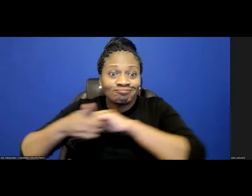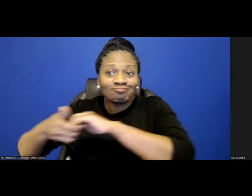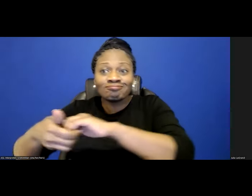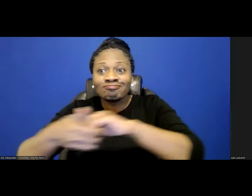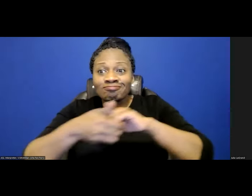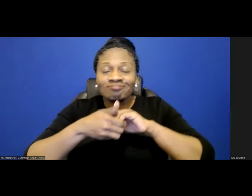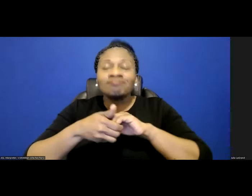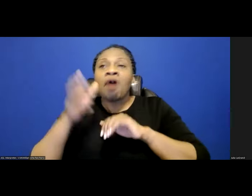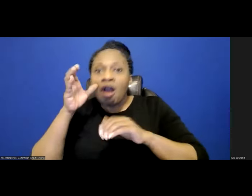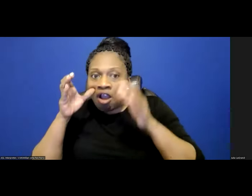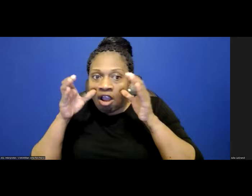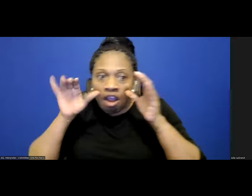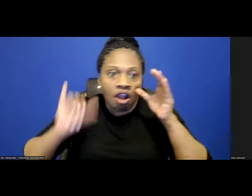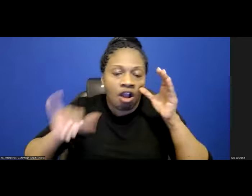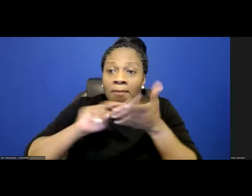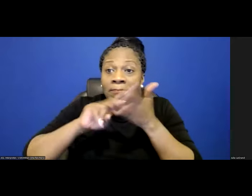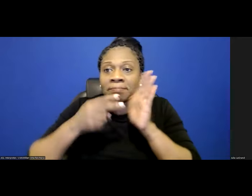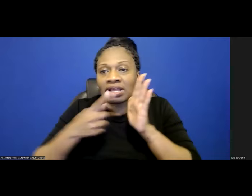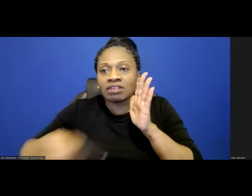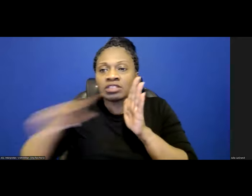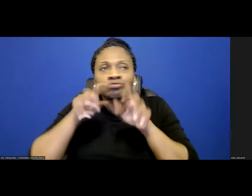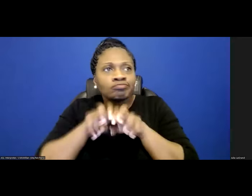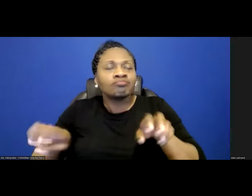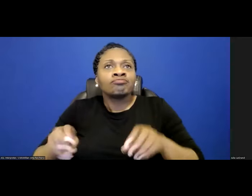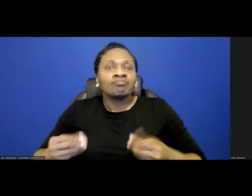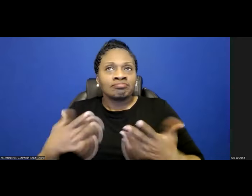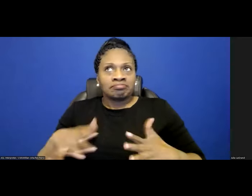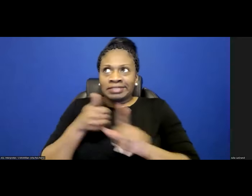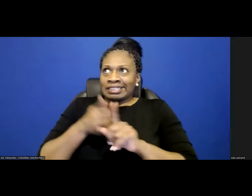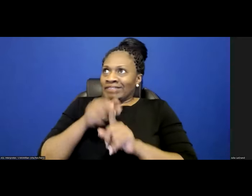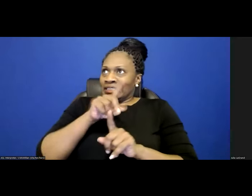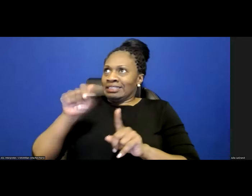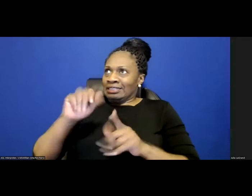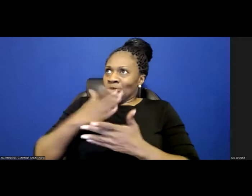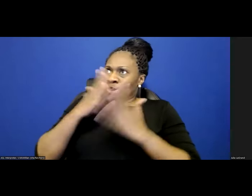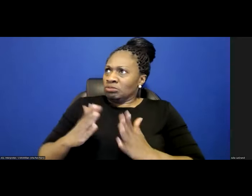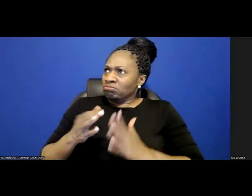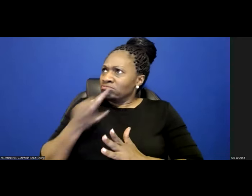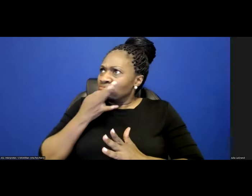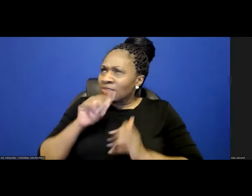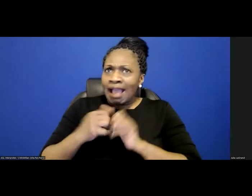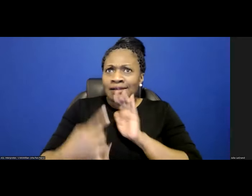about what it means to these panelists to be disabled musicians, how they present their identities to the world,